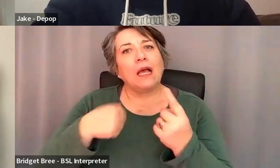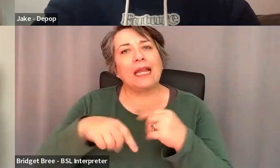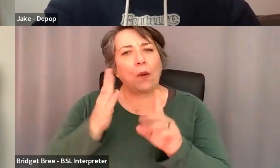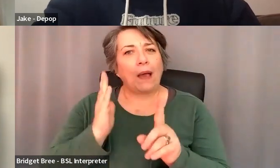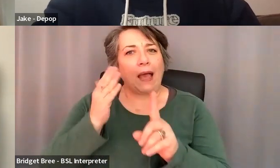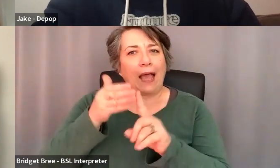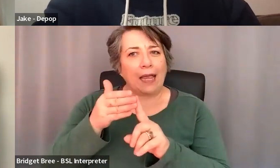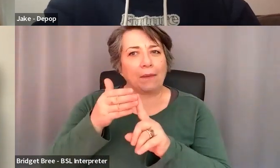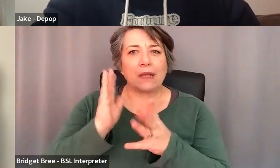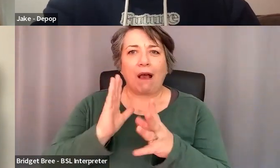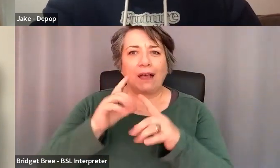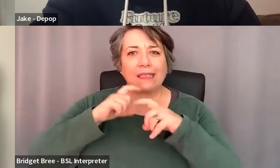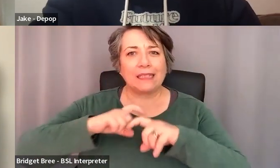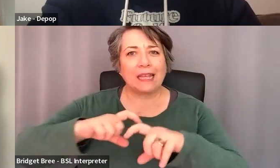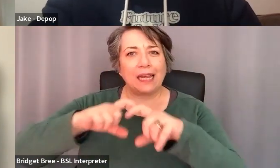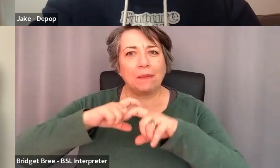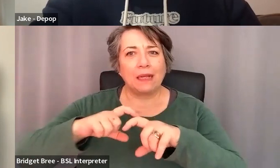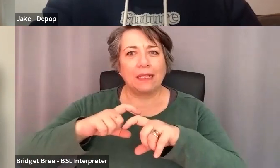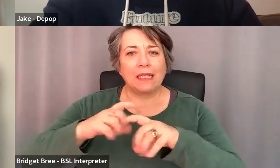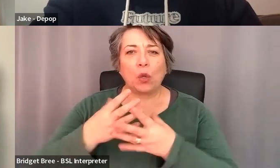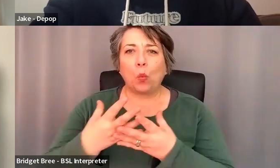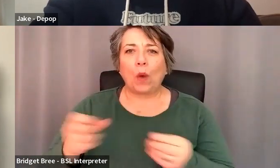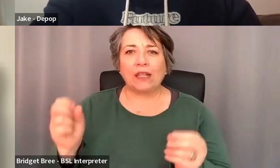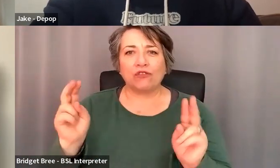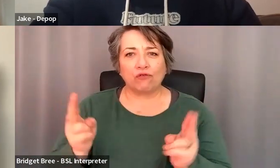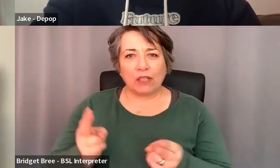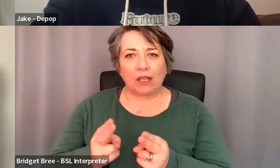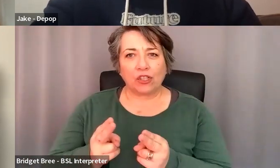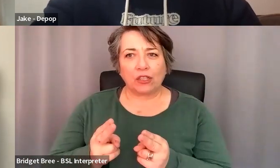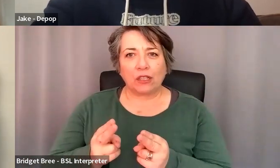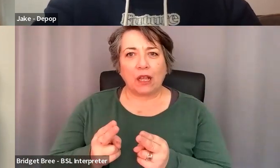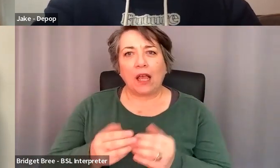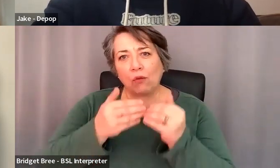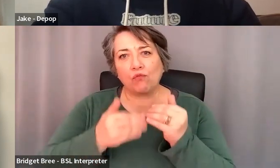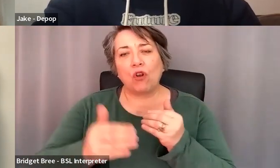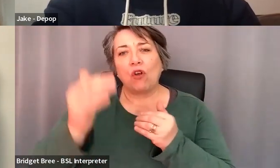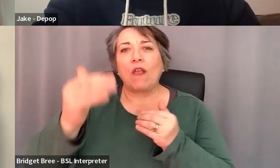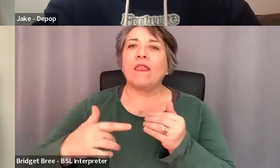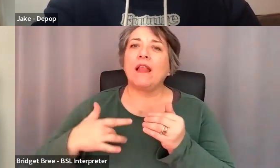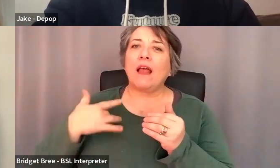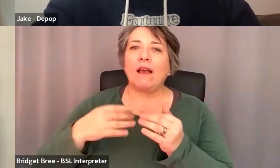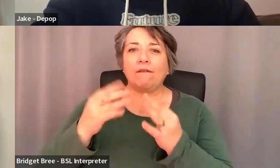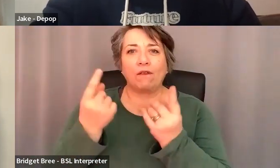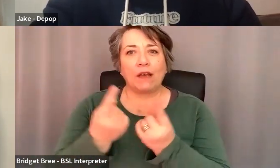life of items. We partner with independent sellers to help them create their own online shot. And in their most simplistic way Depop is a combination of Instagram and We also partner with independent sellers to help them to create their own online shops